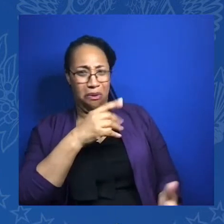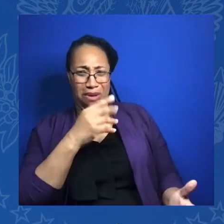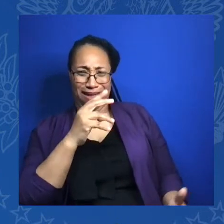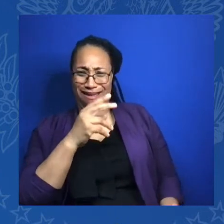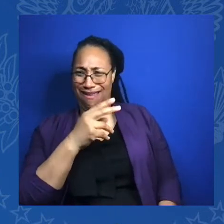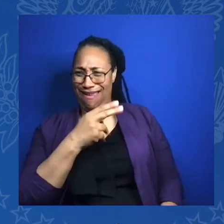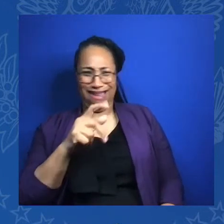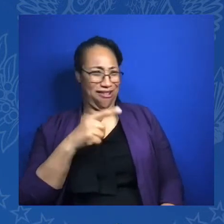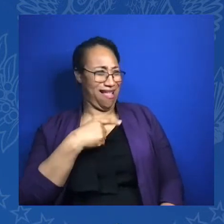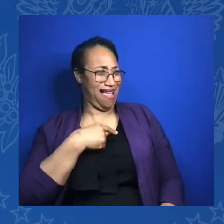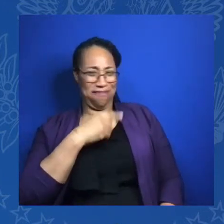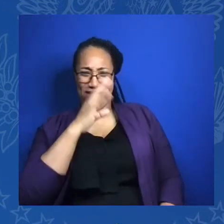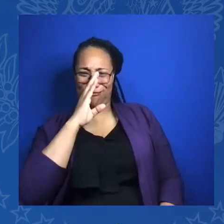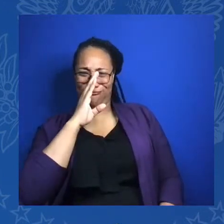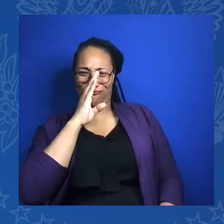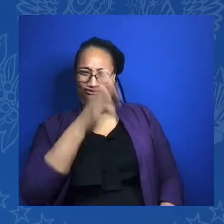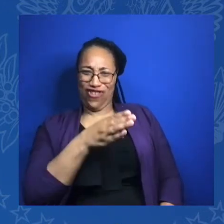I'll give you time to think that one through.